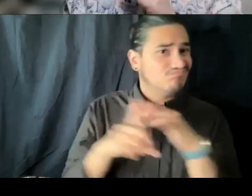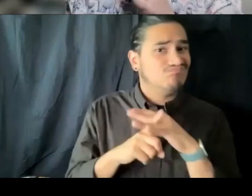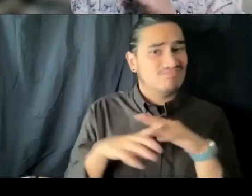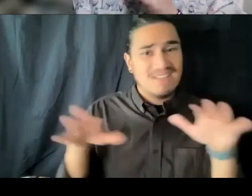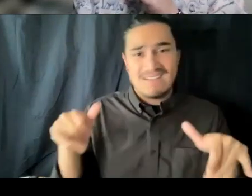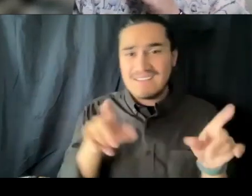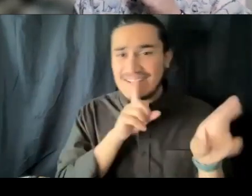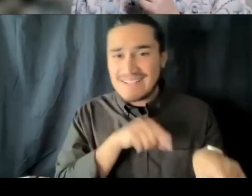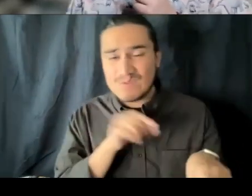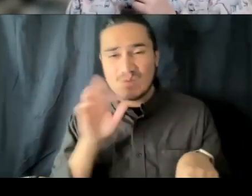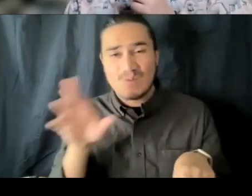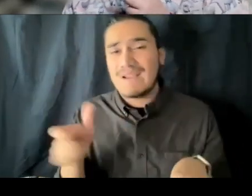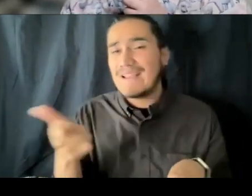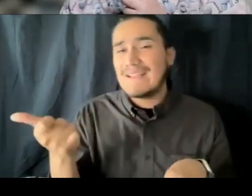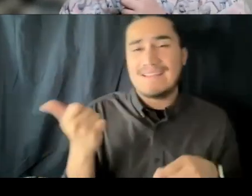or any comments that you wanna bring up?